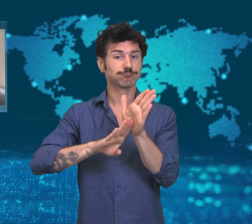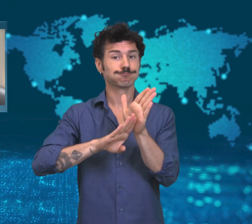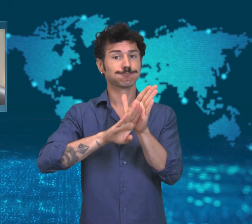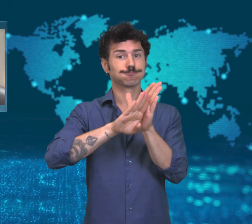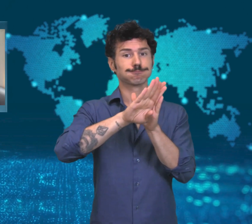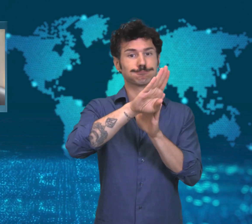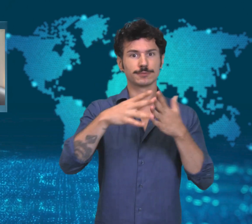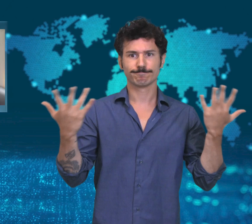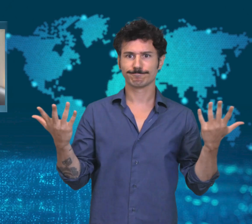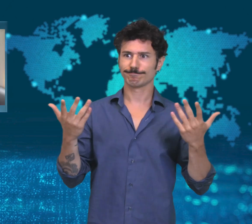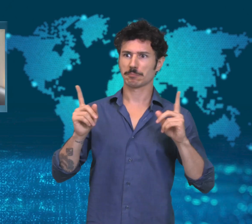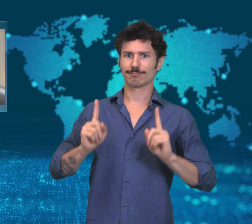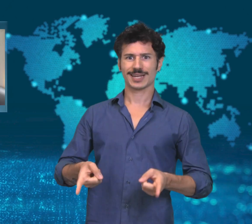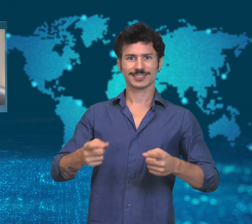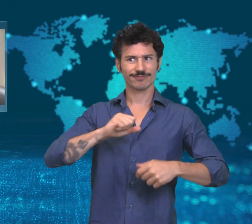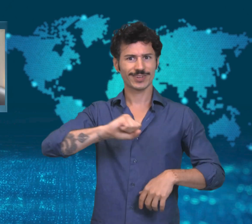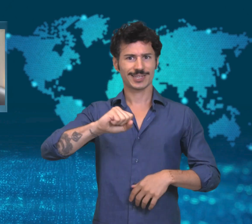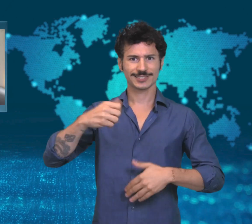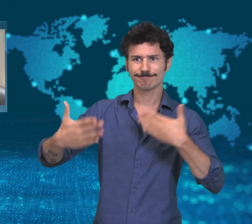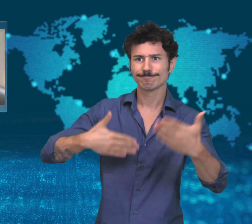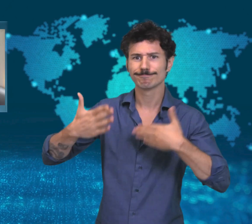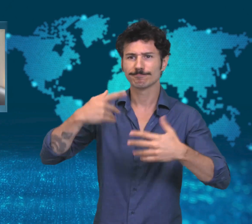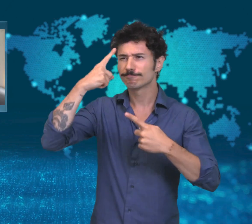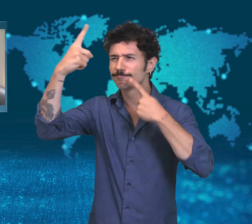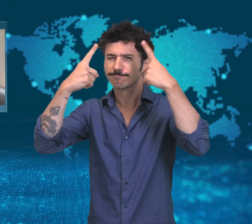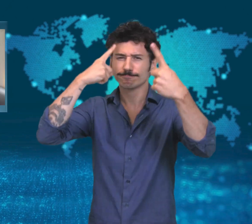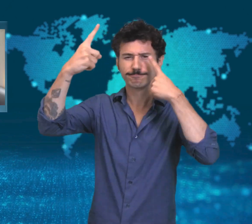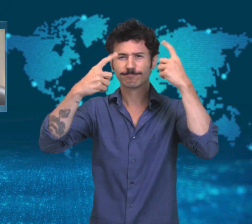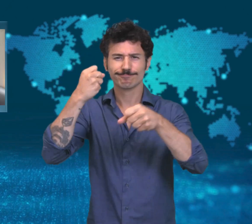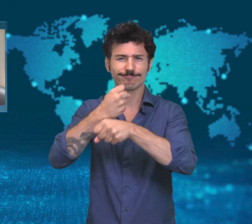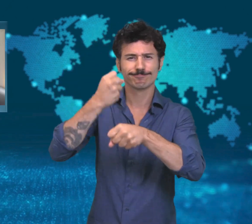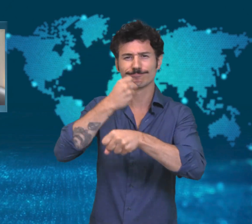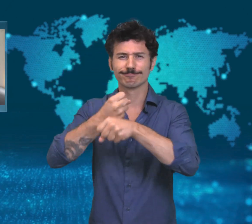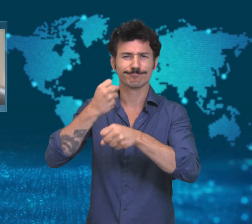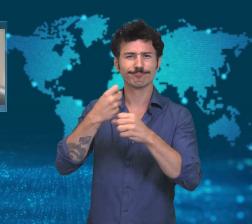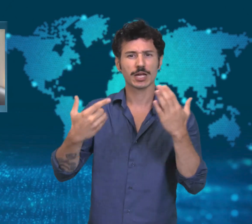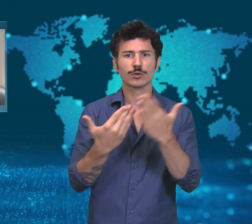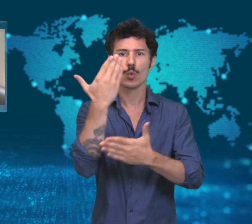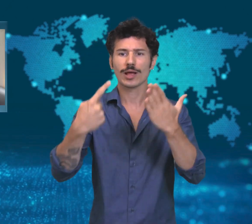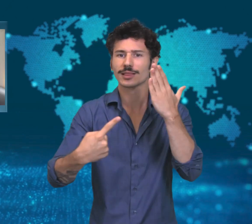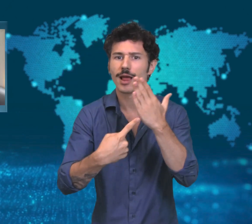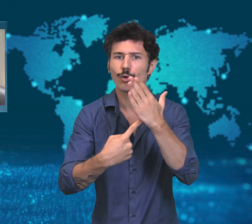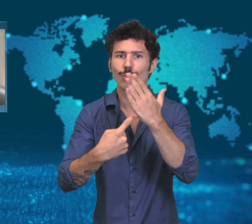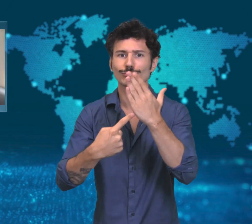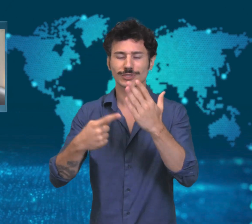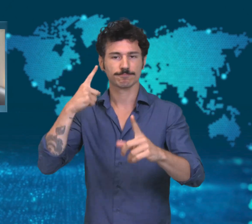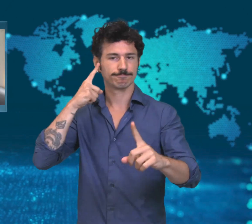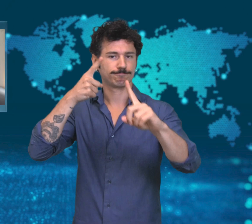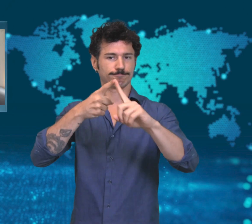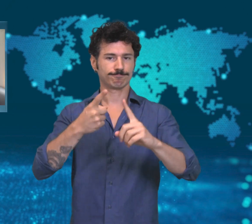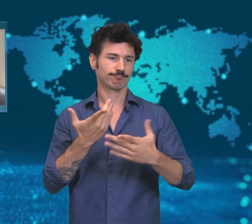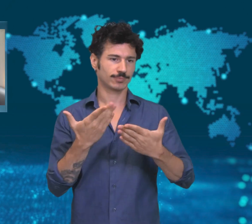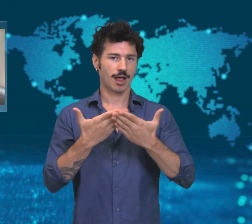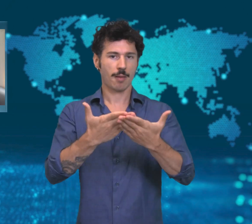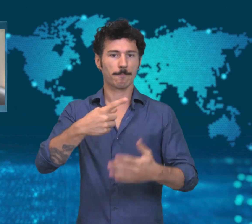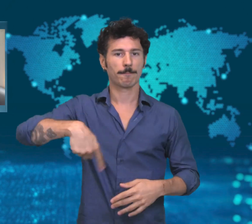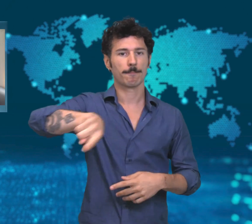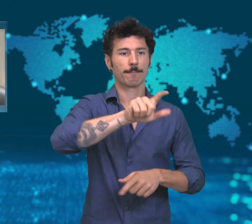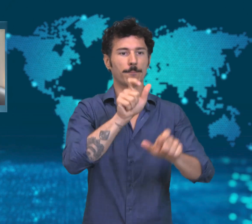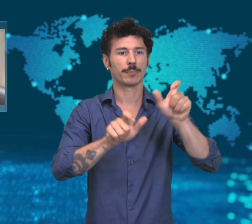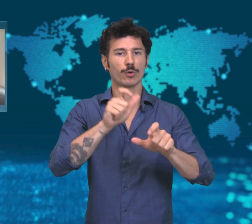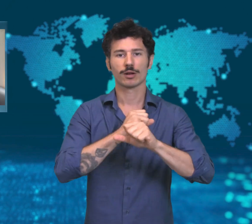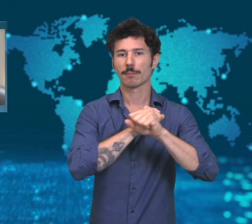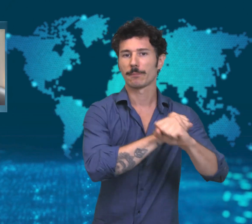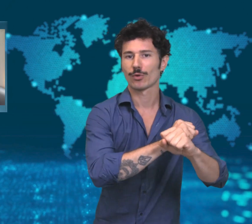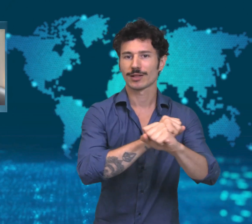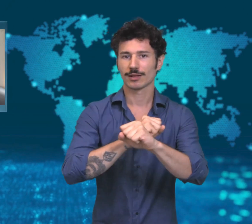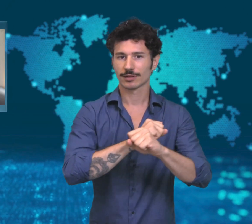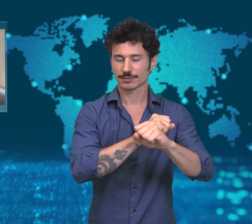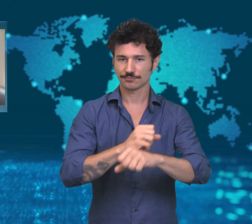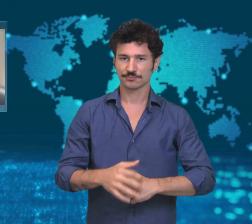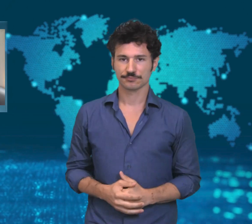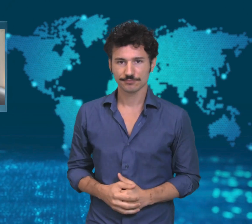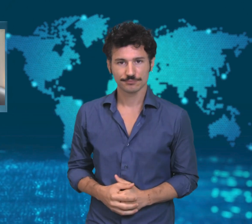there is an urgent need for innovators to invent new technology to protect communities.